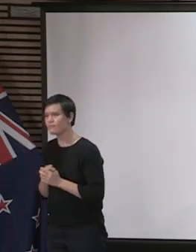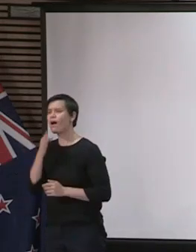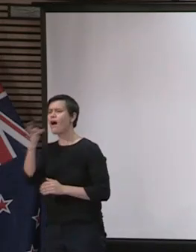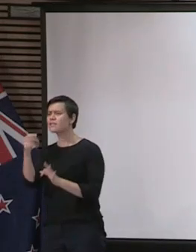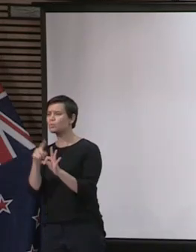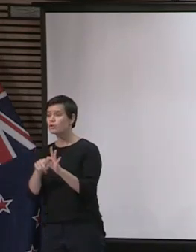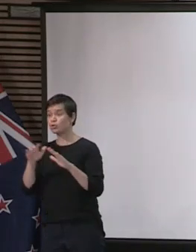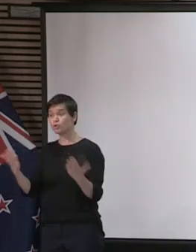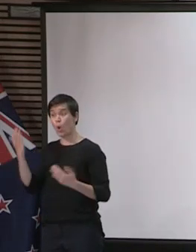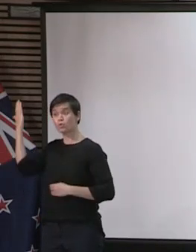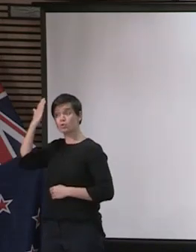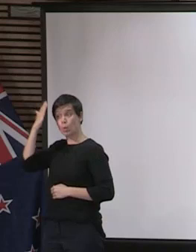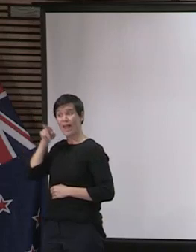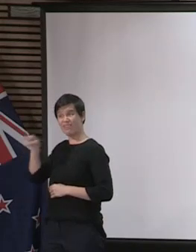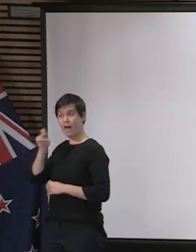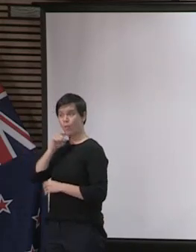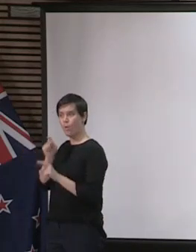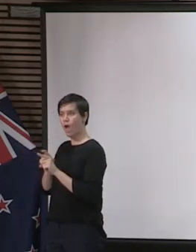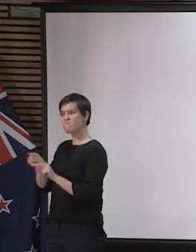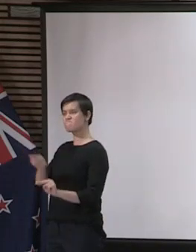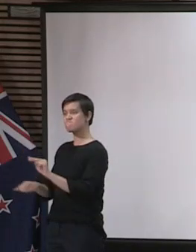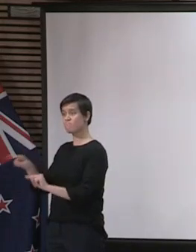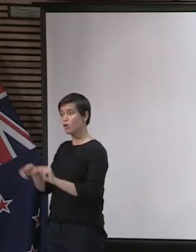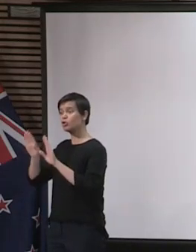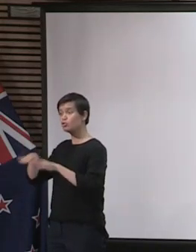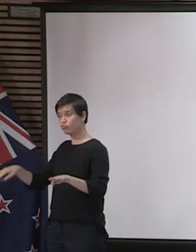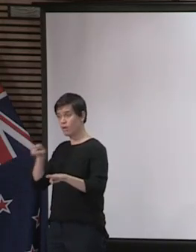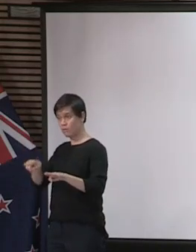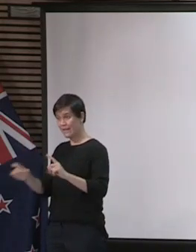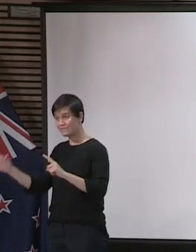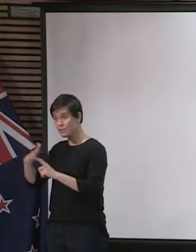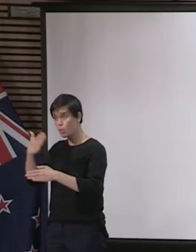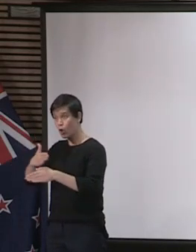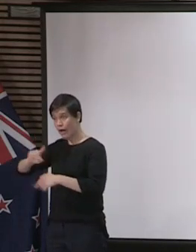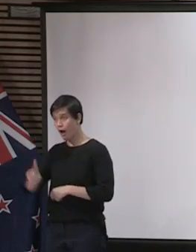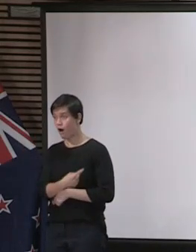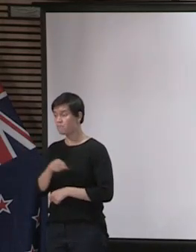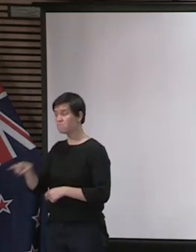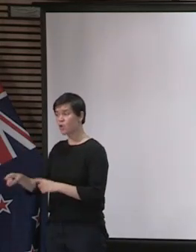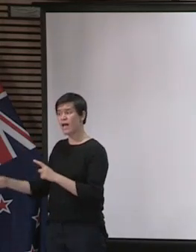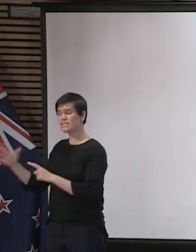Will it be up to schools to decide which kids